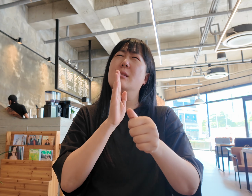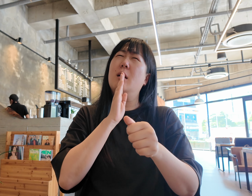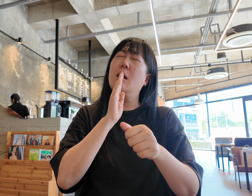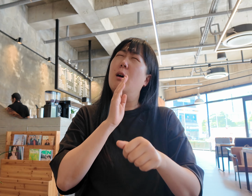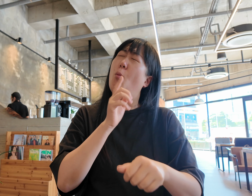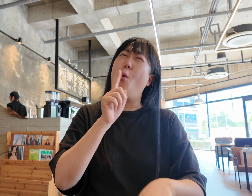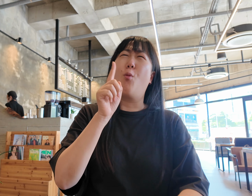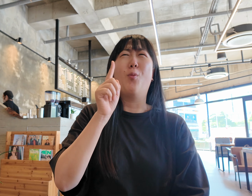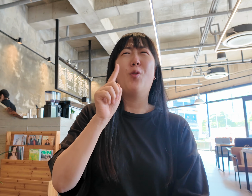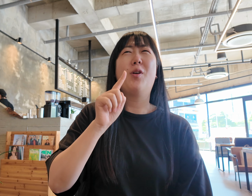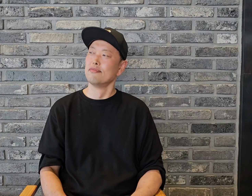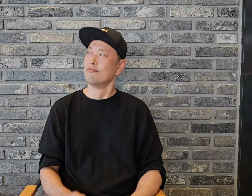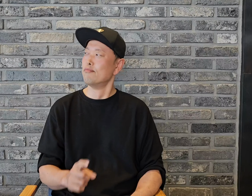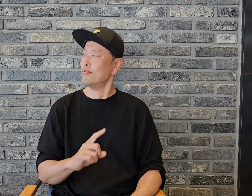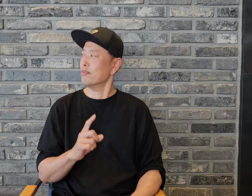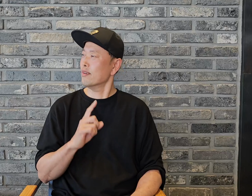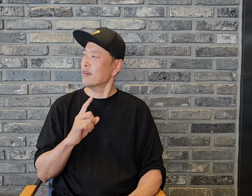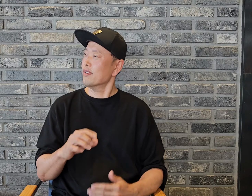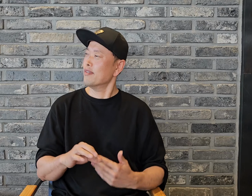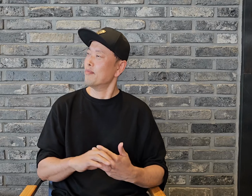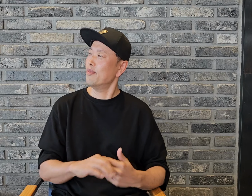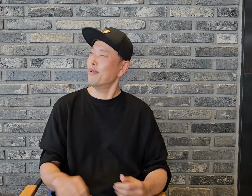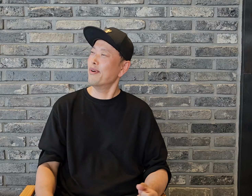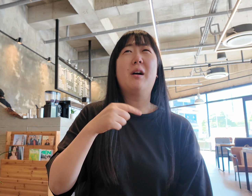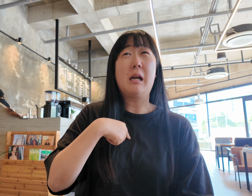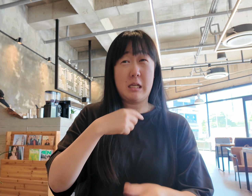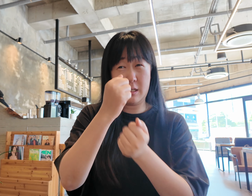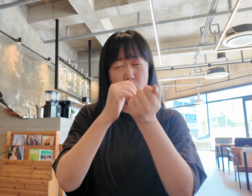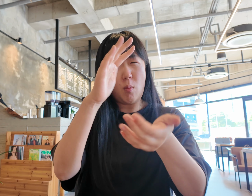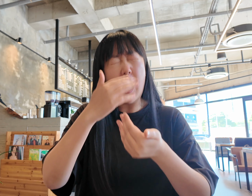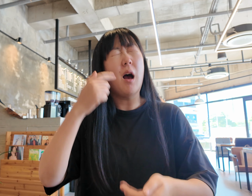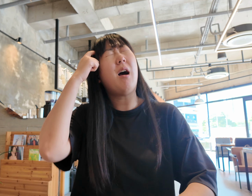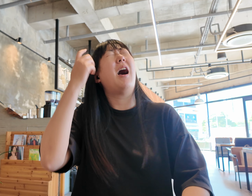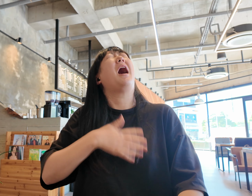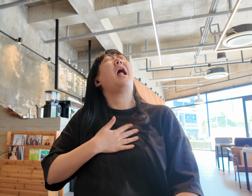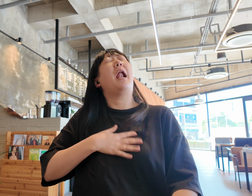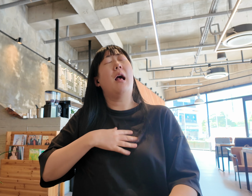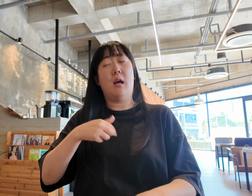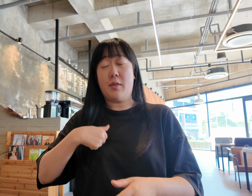Please,,, What could it be,,, I already know what you're explaining in my head.